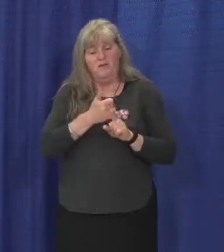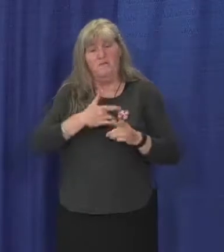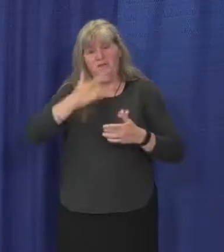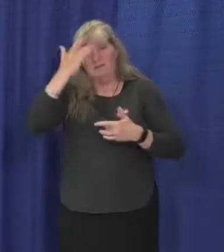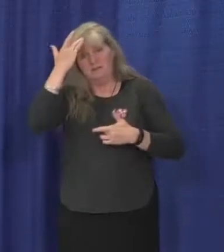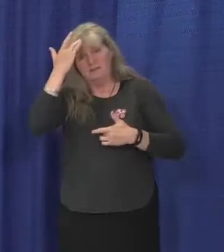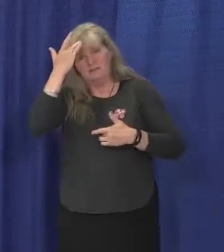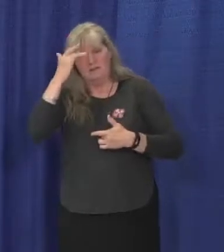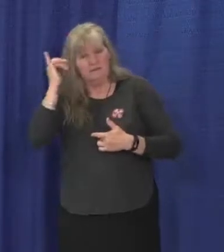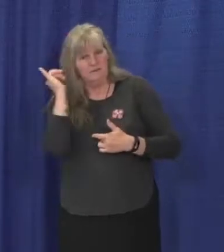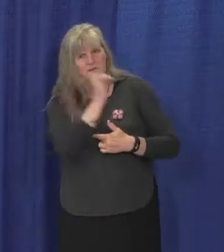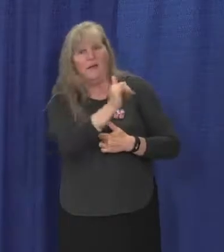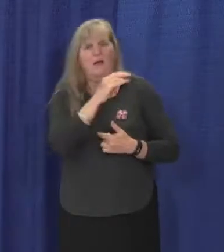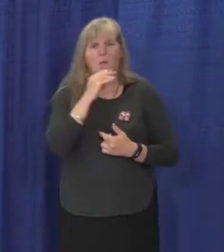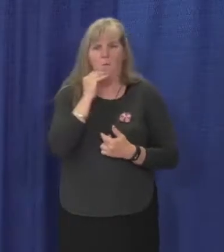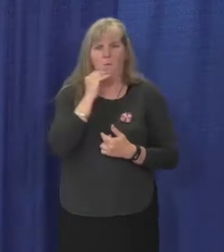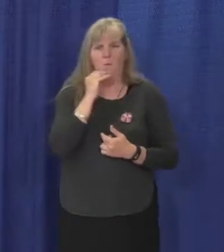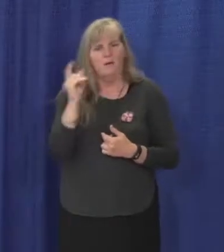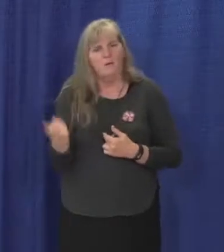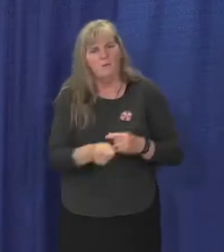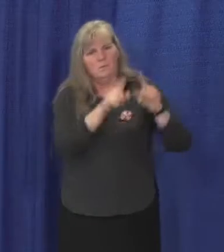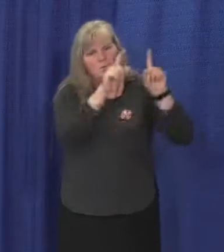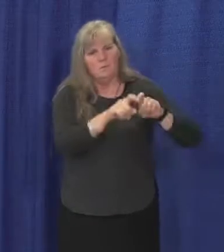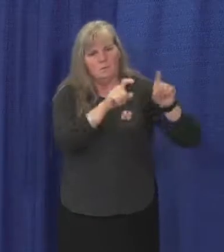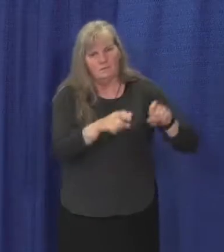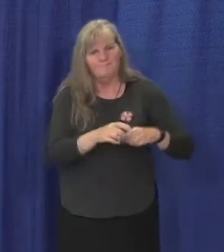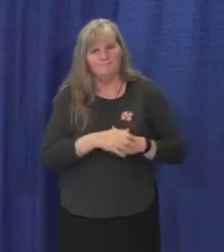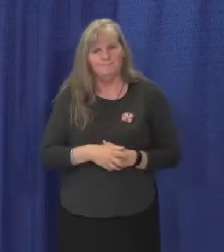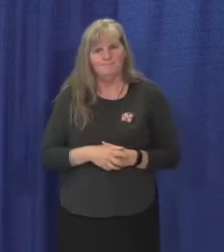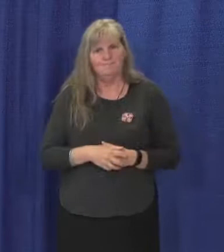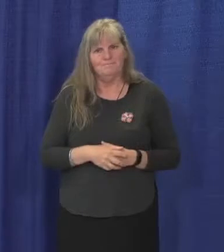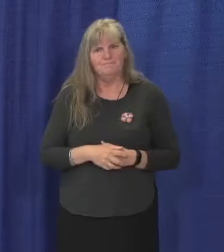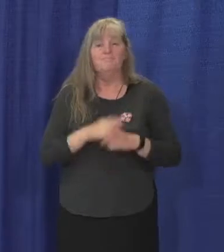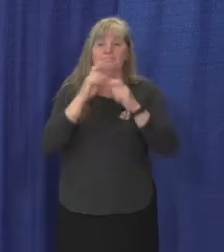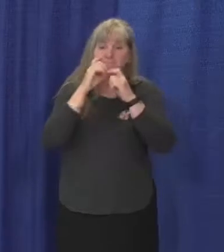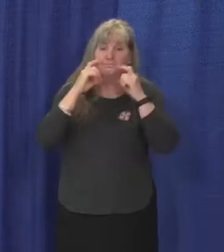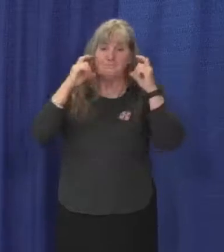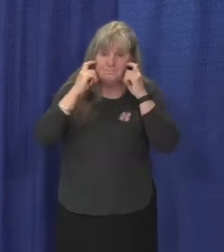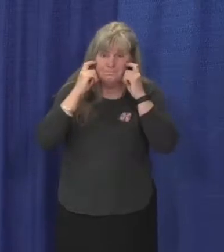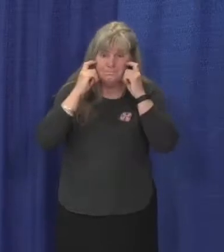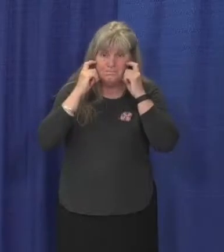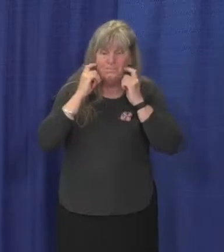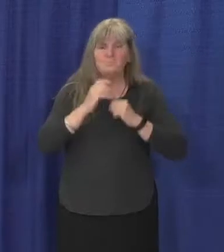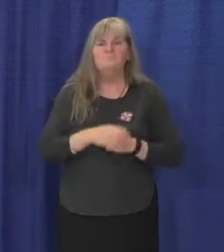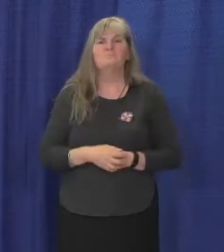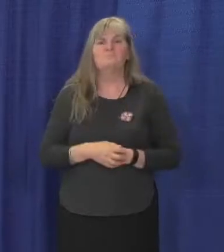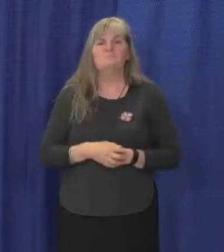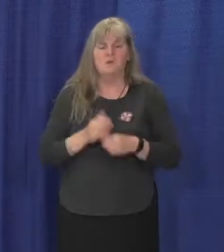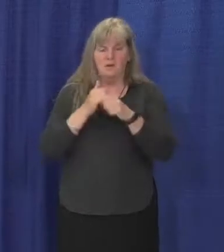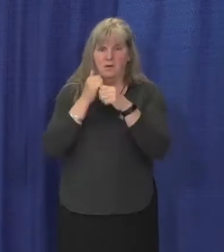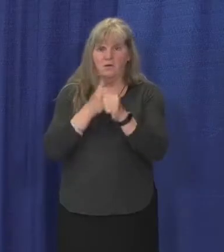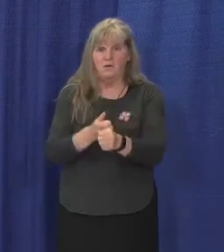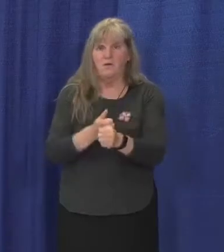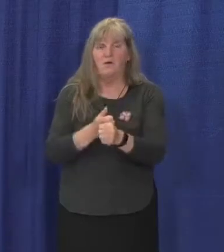Stay home if you have symptoms and get tested. Where your mask.